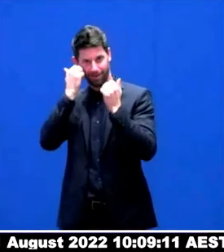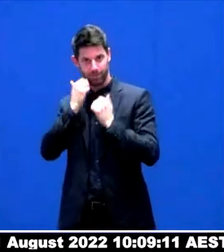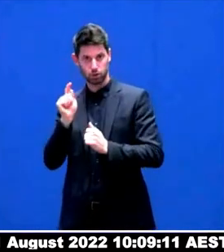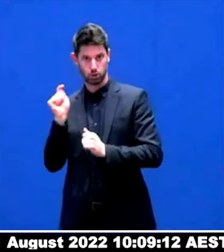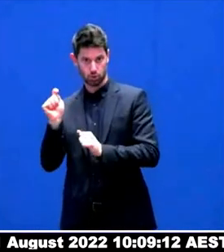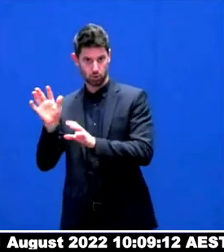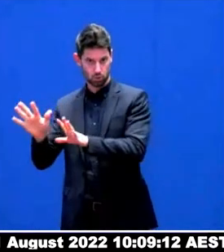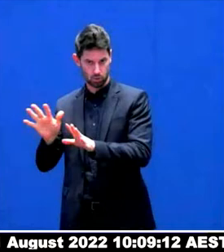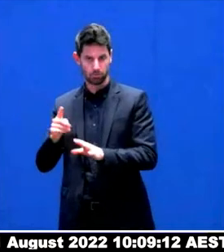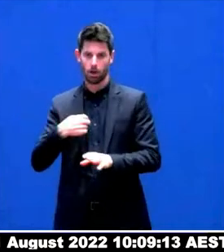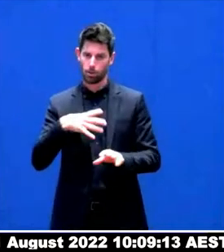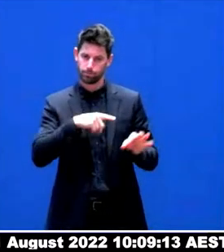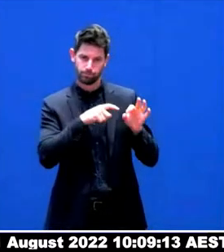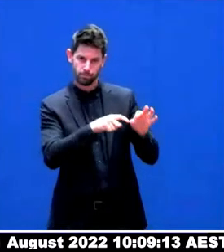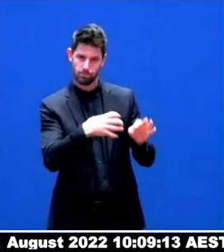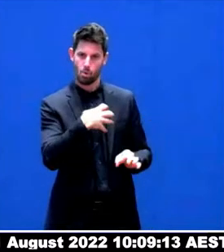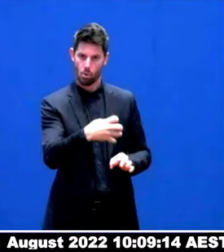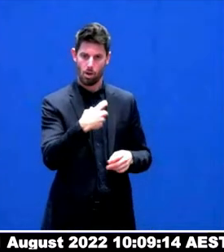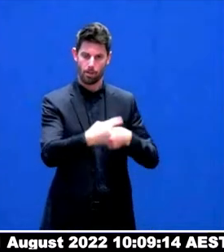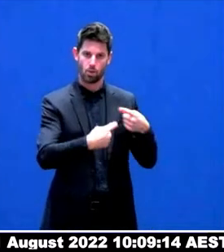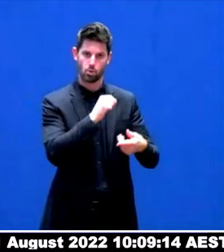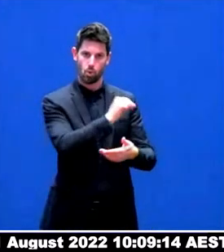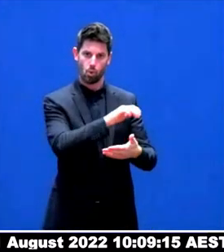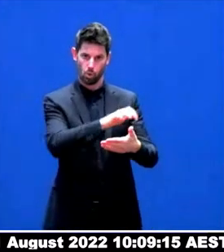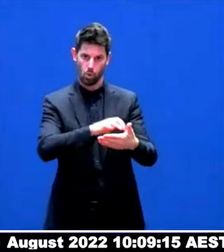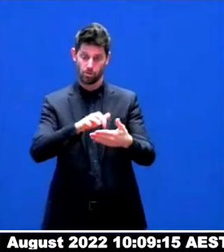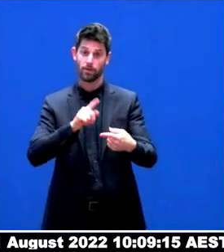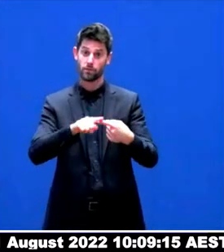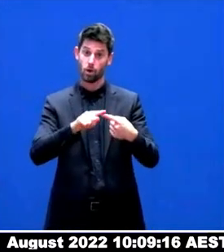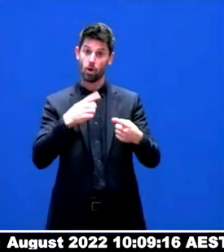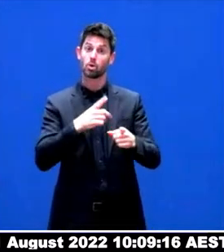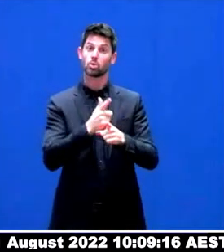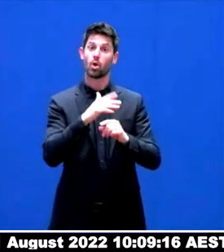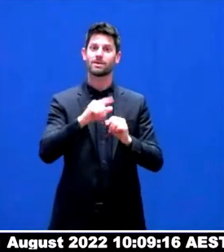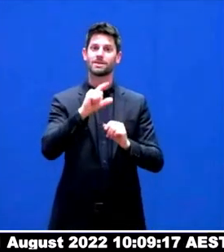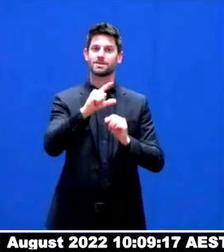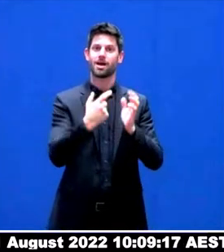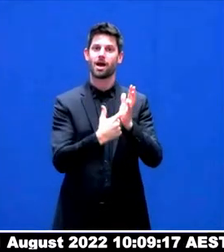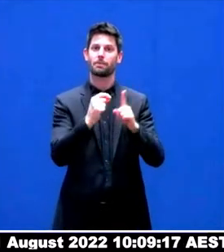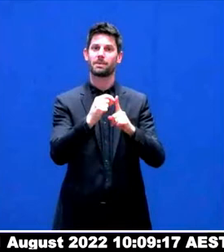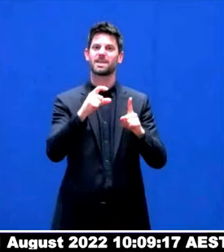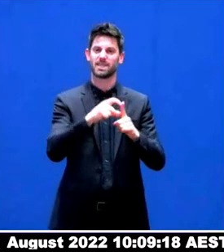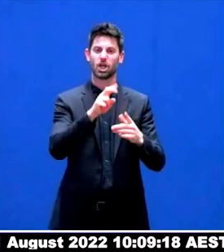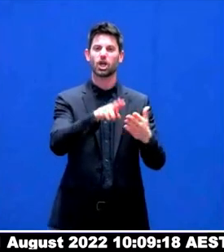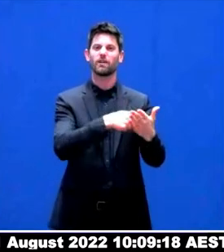with the relevance of the Convention on the Rights of Persons with Disabilities to the